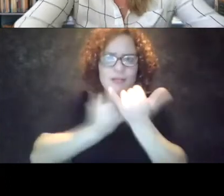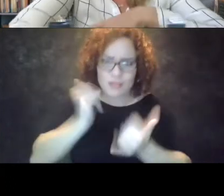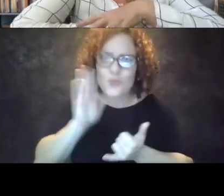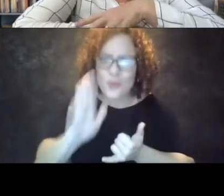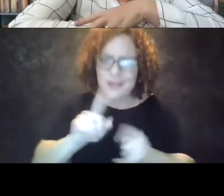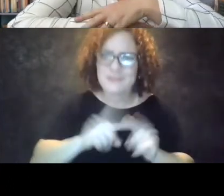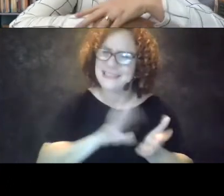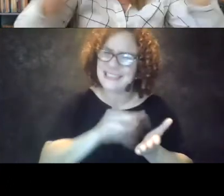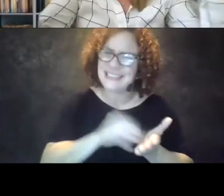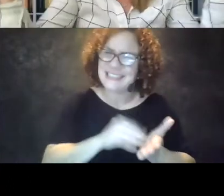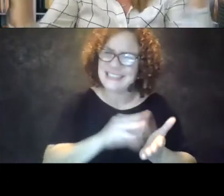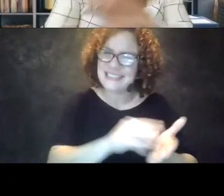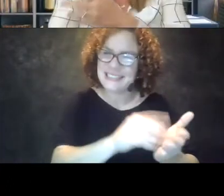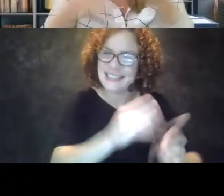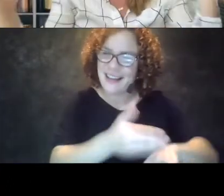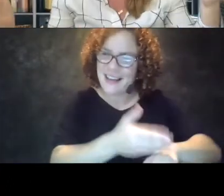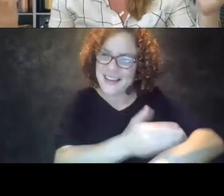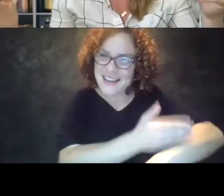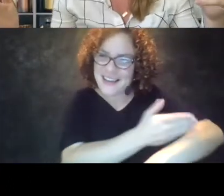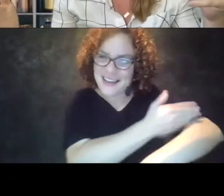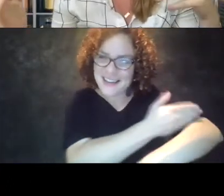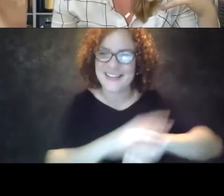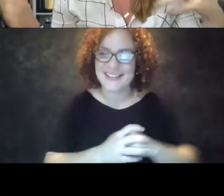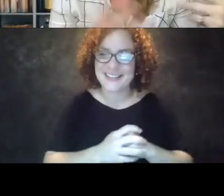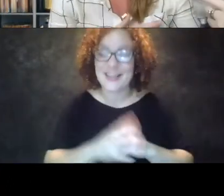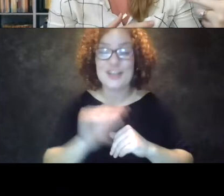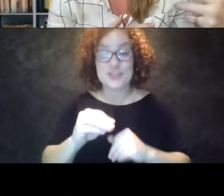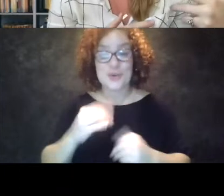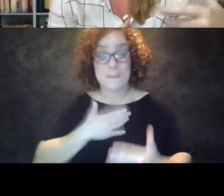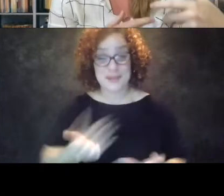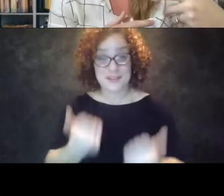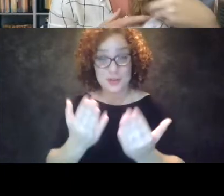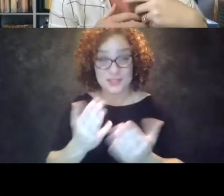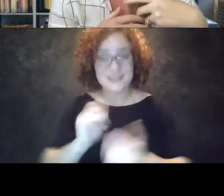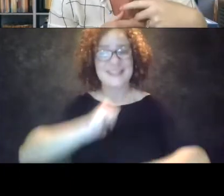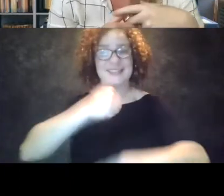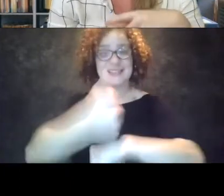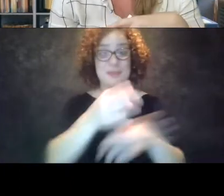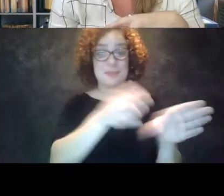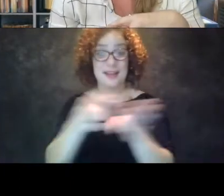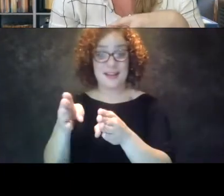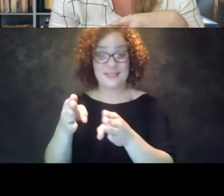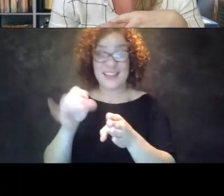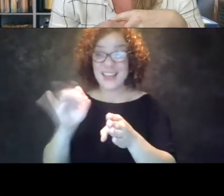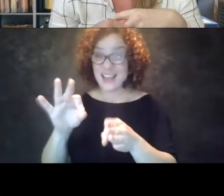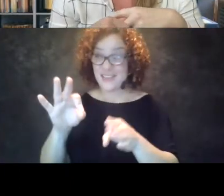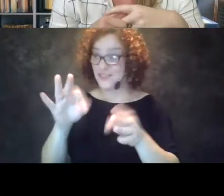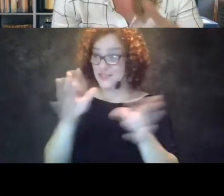to say and create a whole plan and then be okay, if it all falls through. Because that